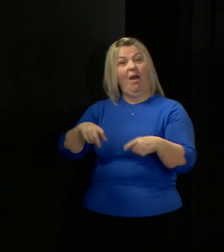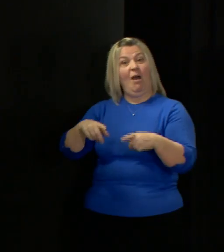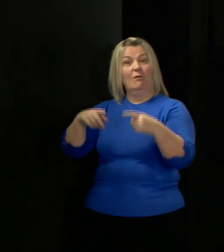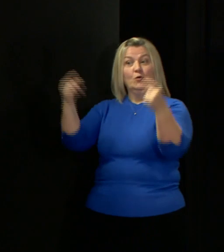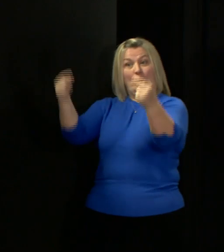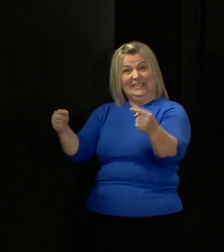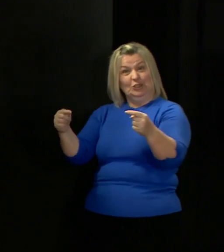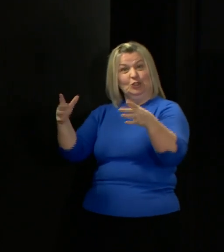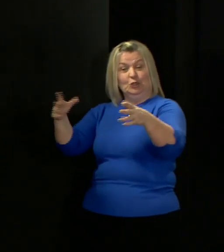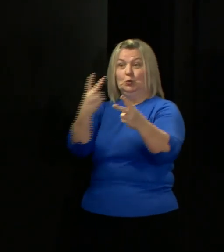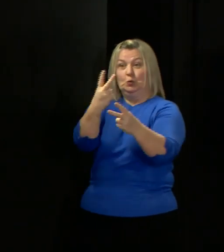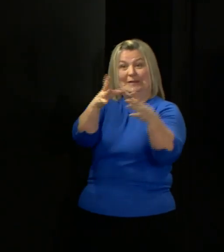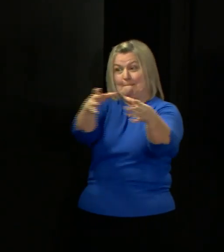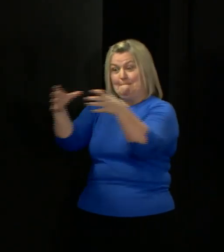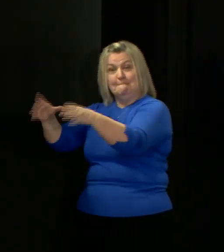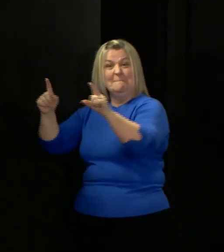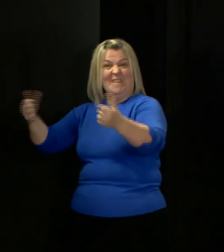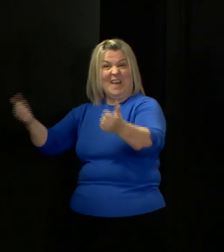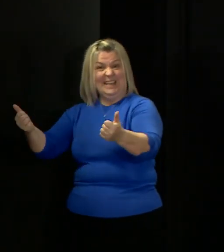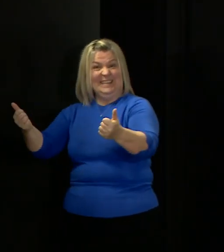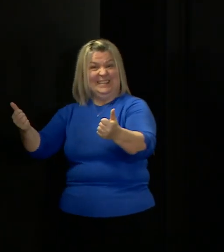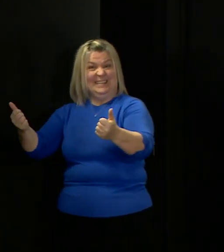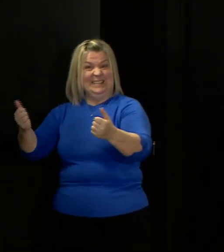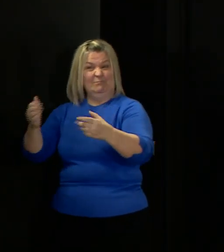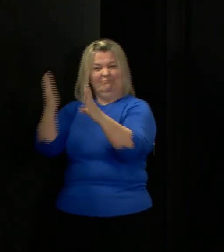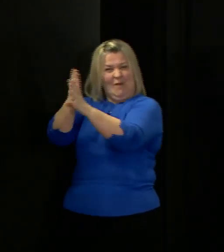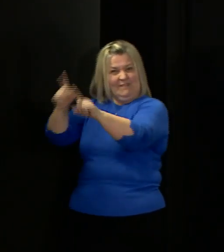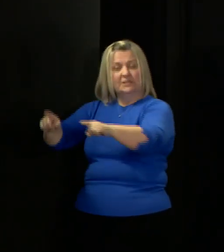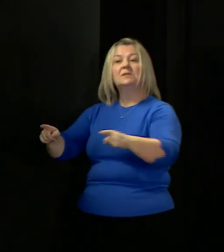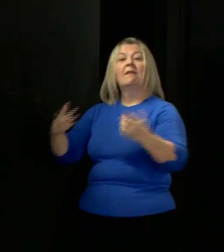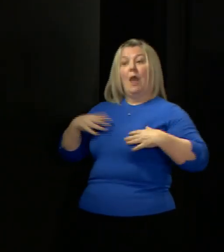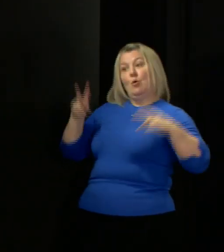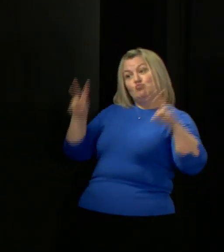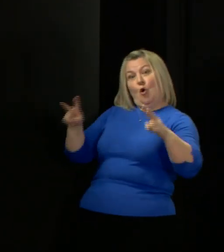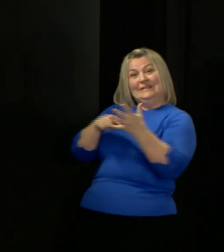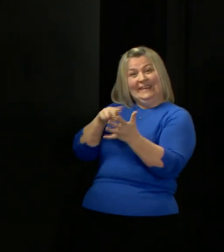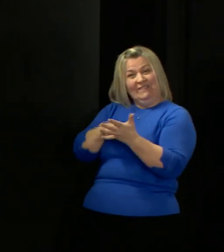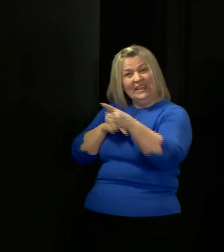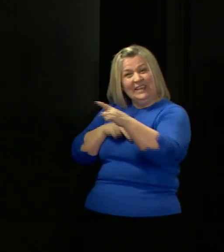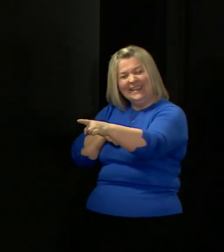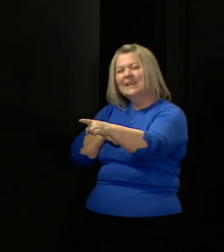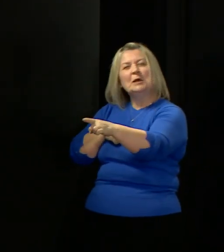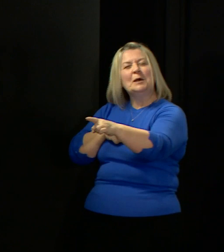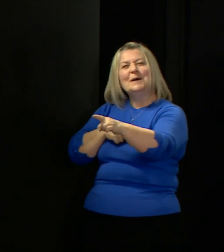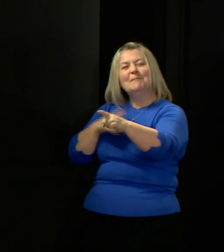and then all it does sometimes is it displaces other people to other environments to watch that sport together so we need to be very careful